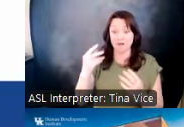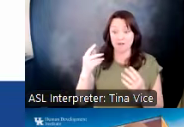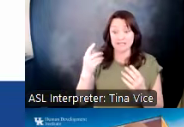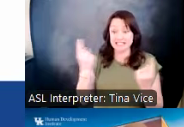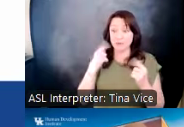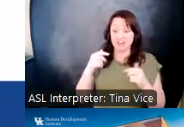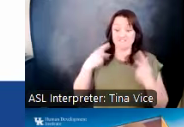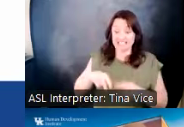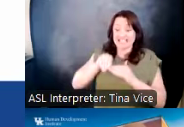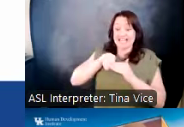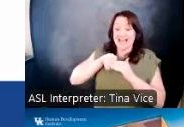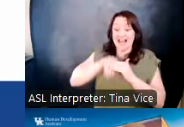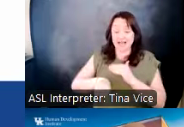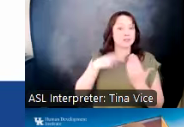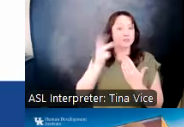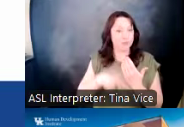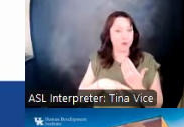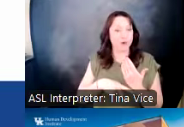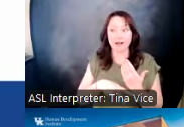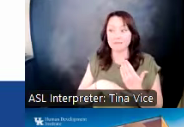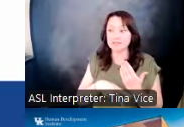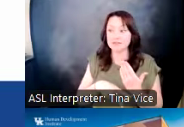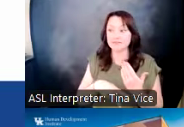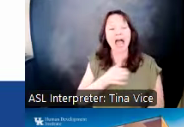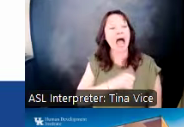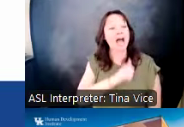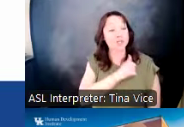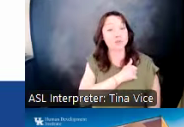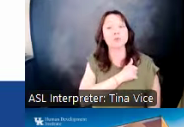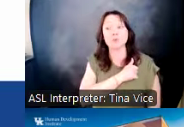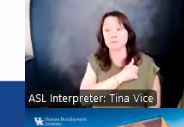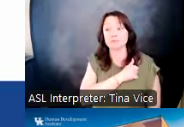programs. Attitudinal is actually the number one barrier that people with disabilities experience. Morgan